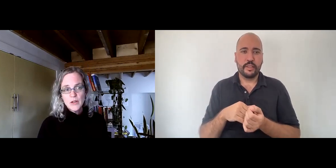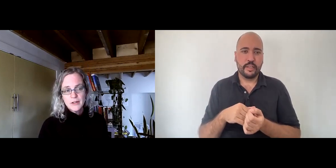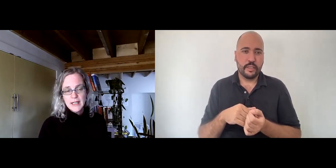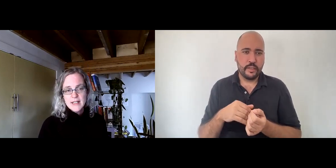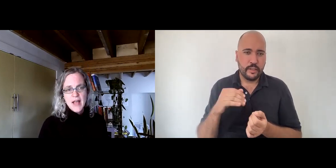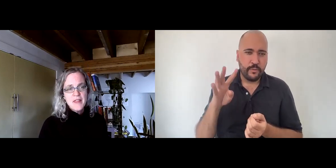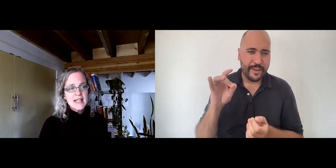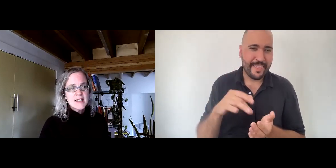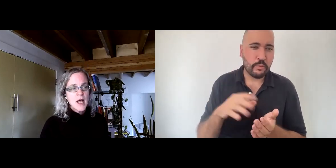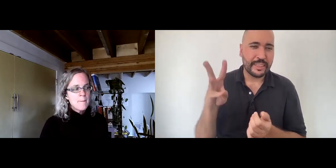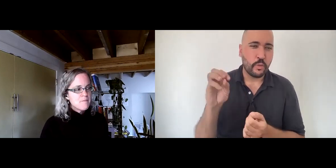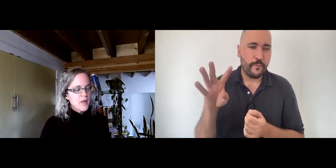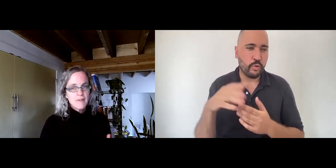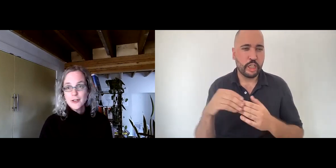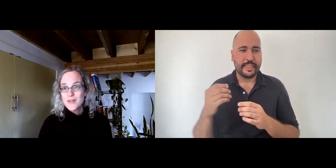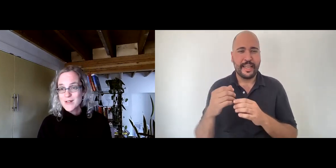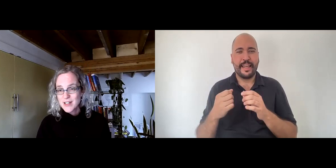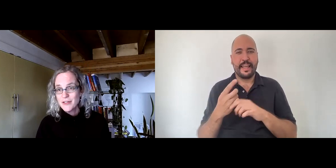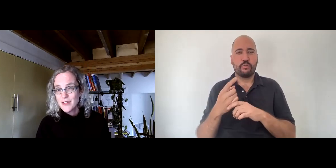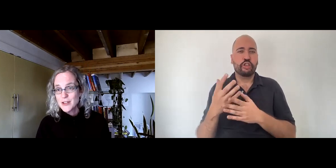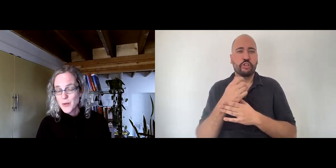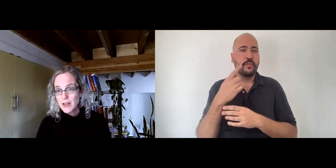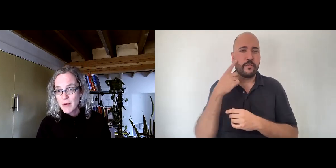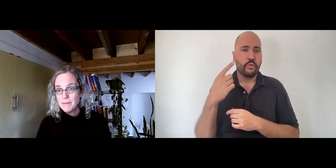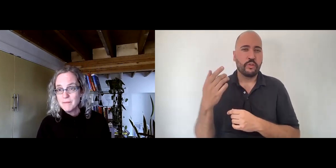And that's for $2,000 in 2023.